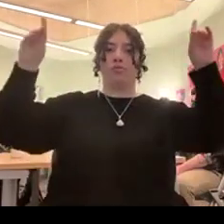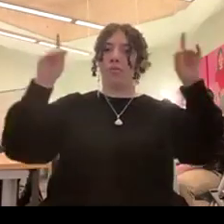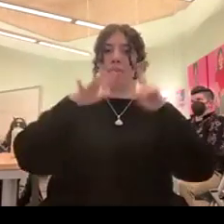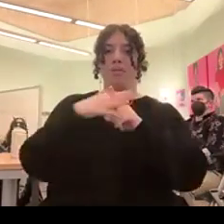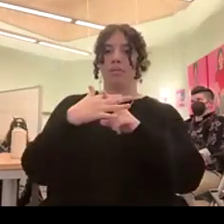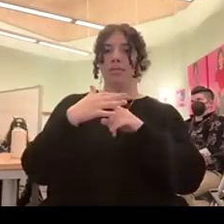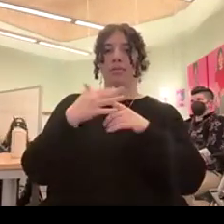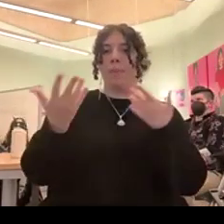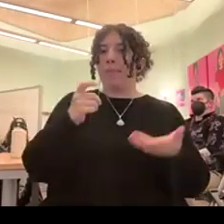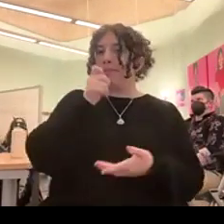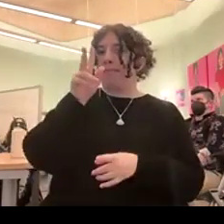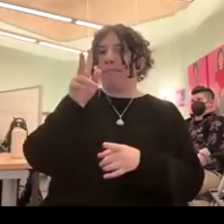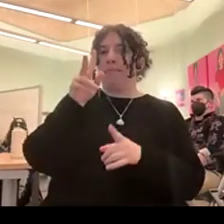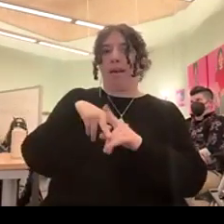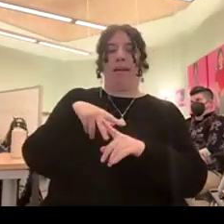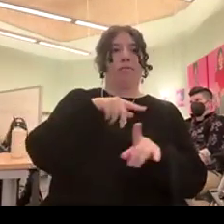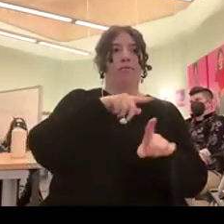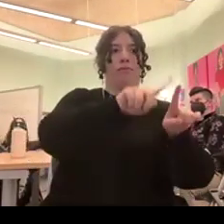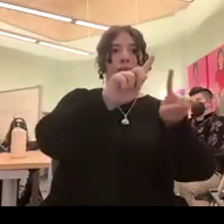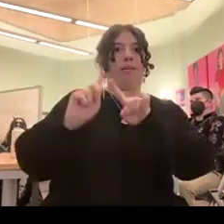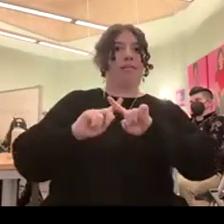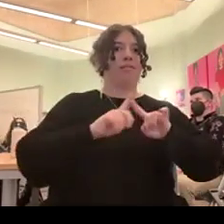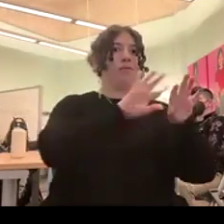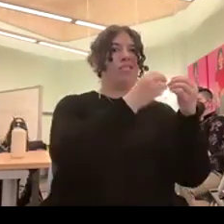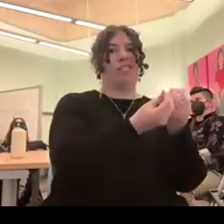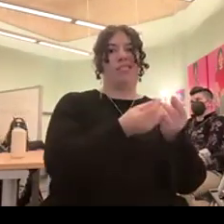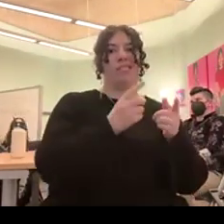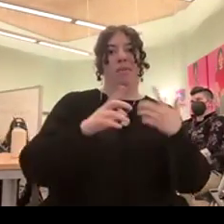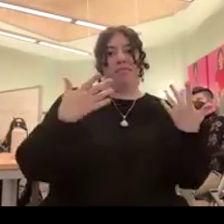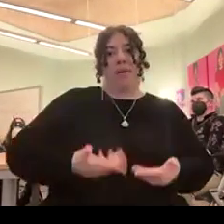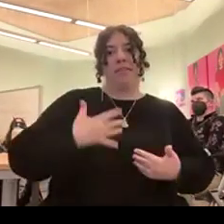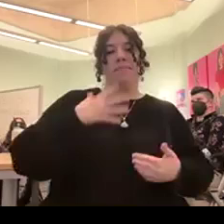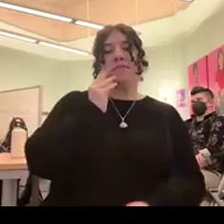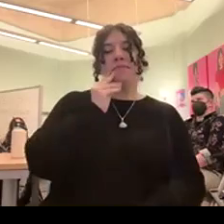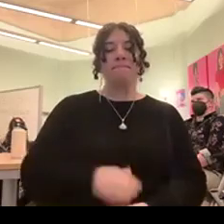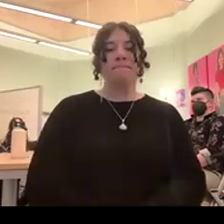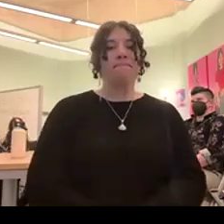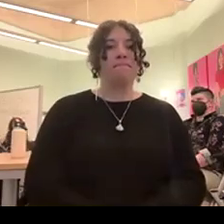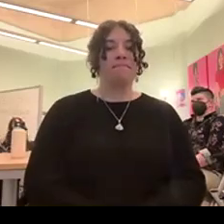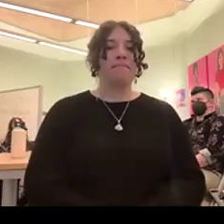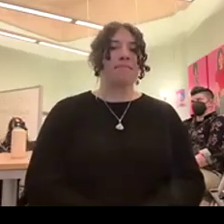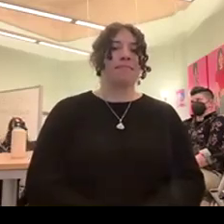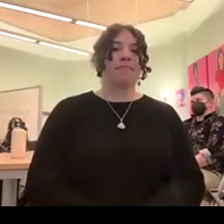So again, this is a higher ed context as well, and it may not apply to other kinds of organizations.